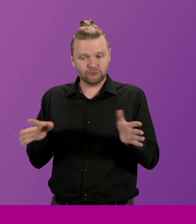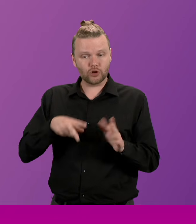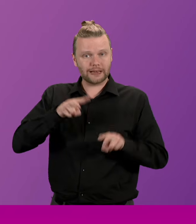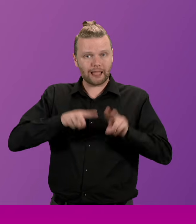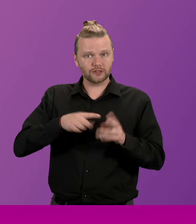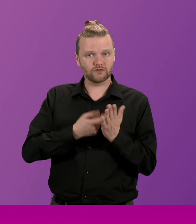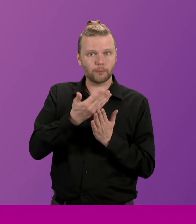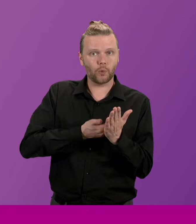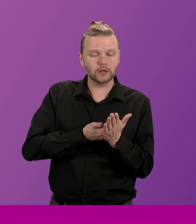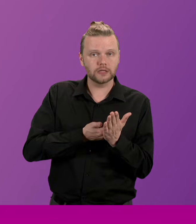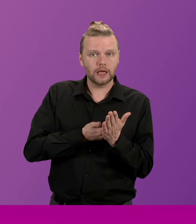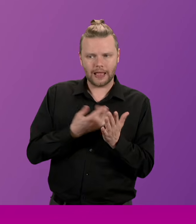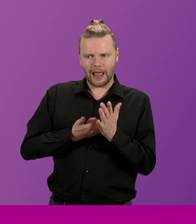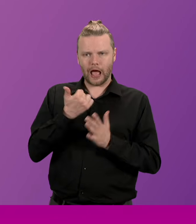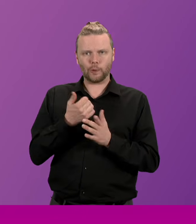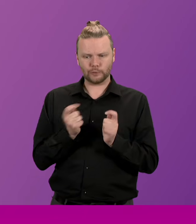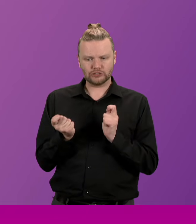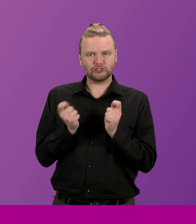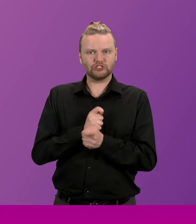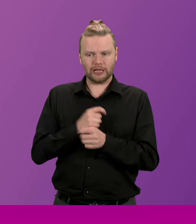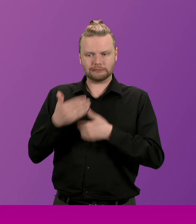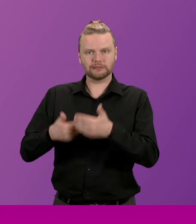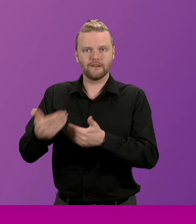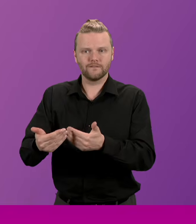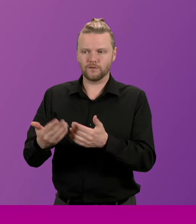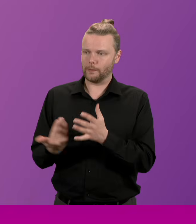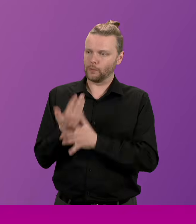he do to arrest and reverse the downward trend in modern apprenticeship starts?